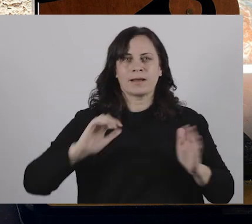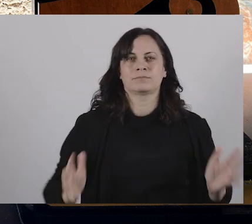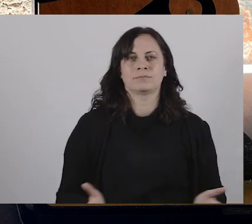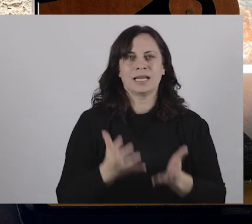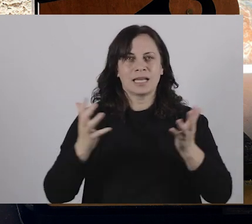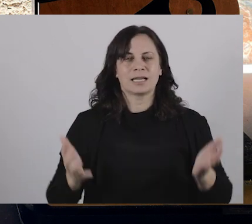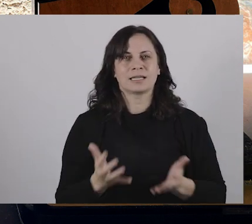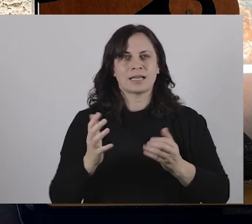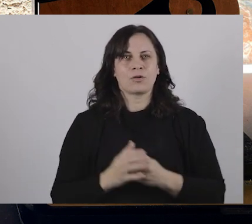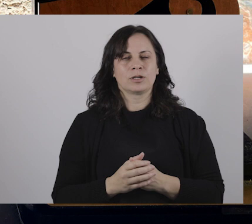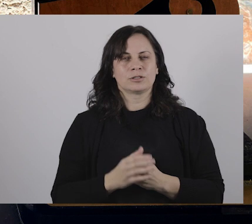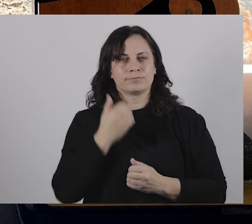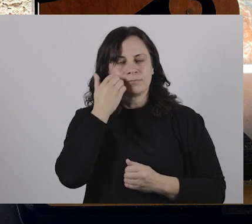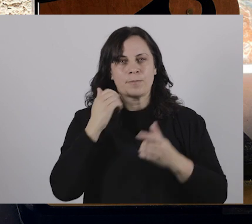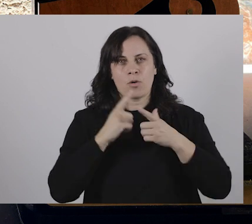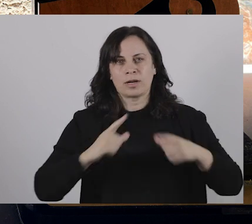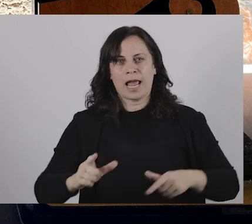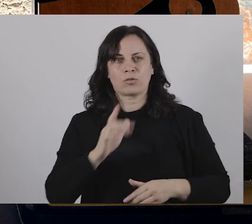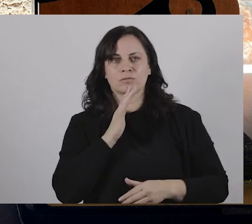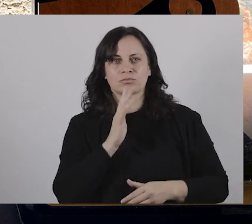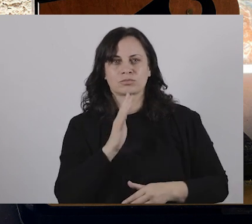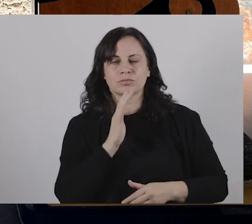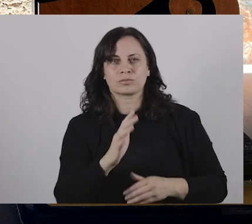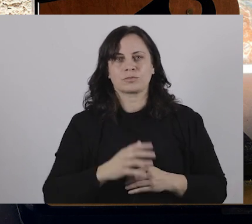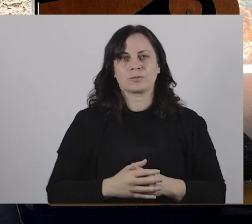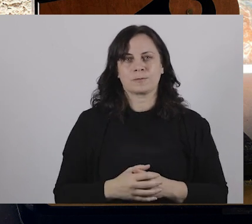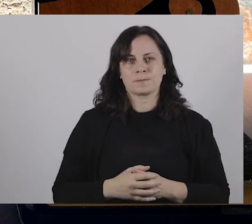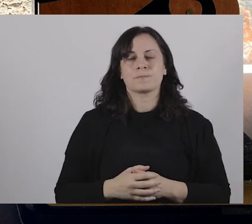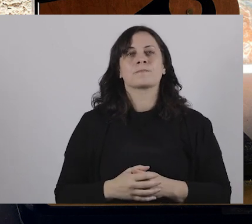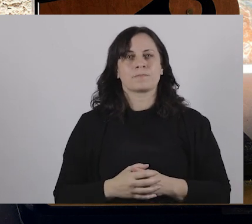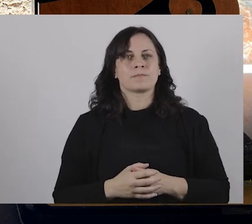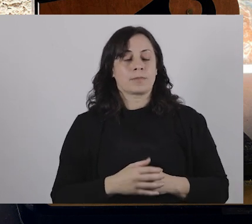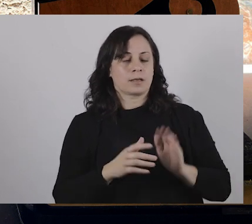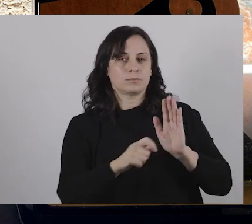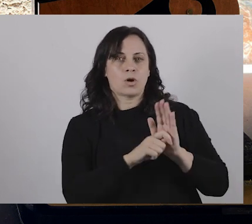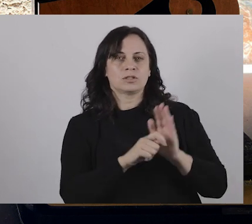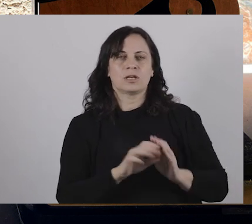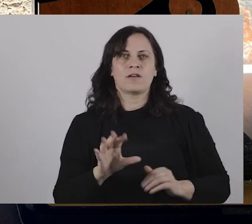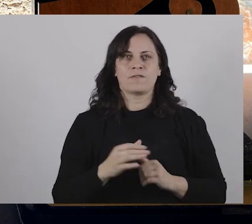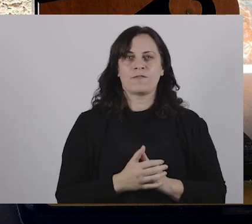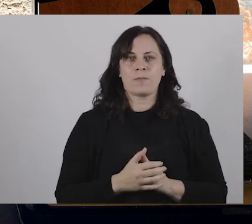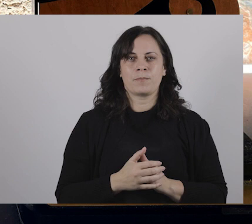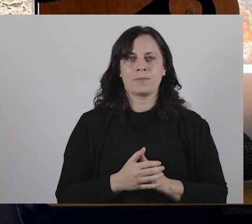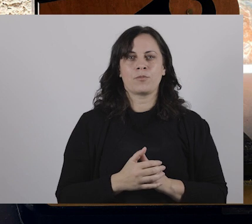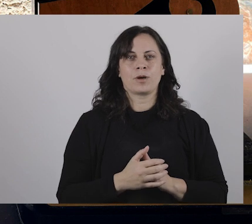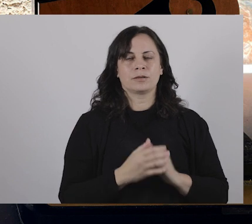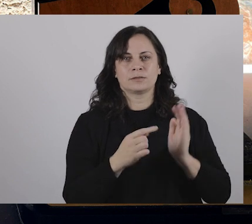The award is sponsored by Te Taura Whiri i te Reo Māori. Let's hear now from the commission's CEO, Ngāhiwi Apanui.